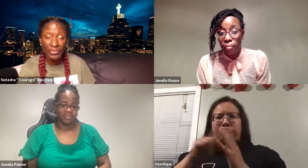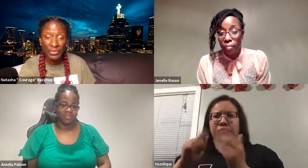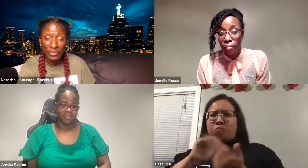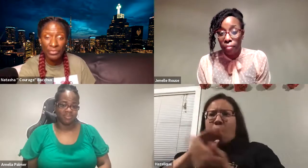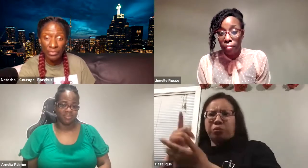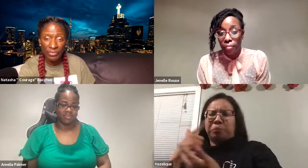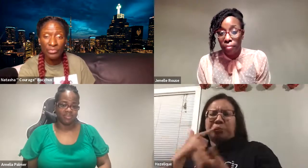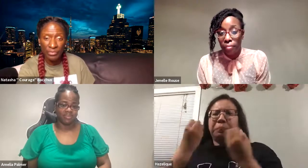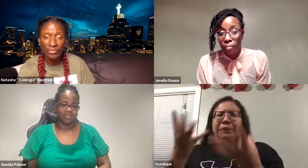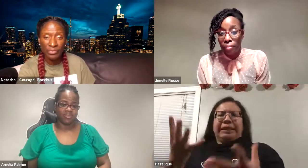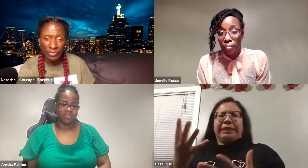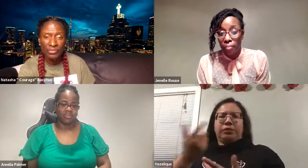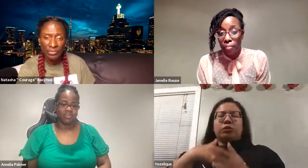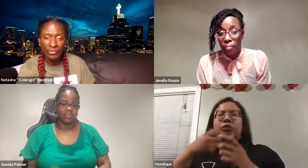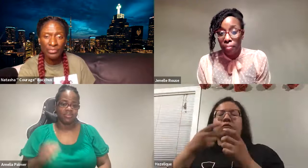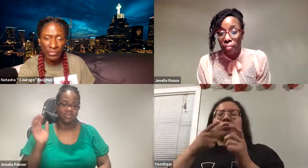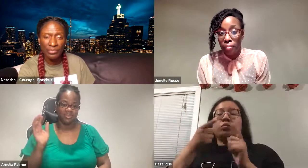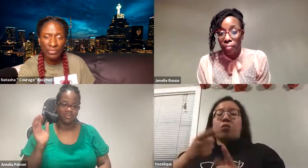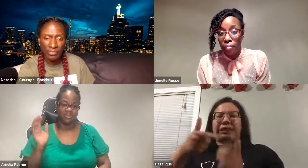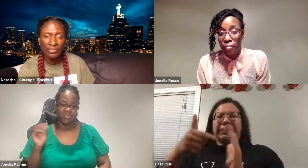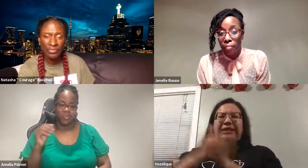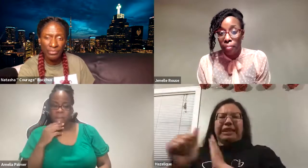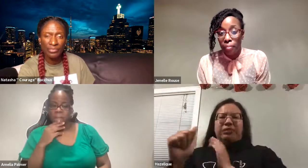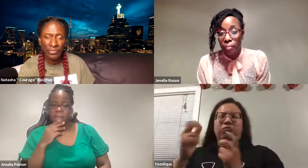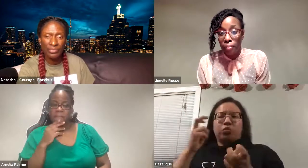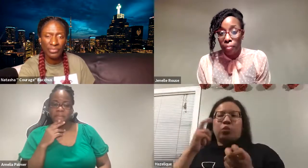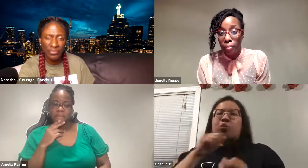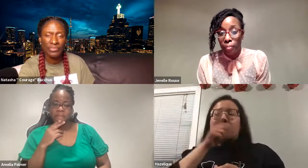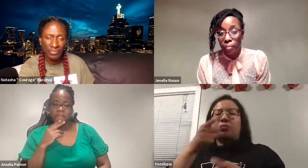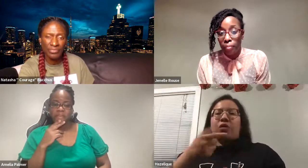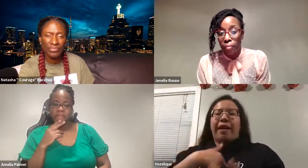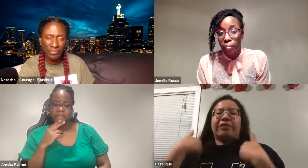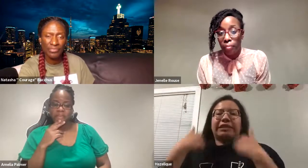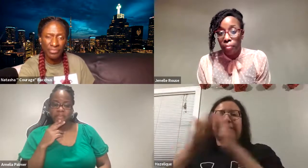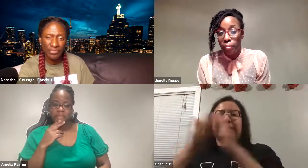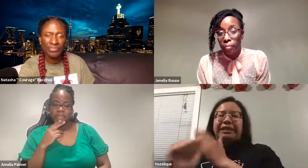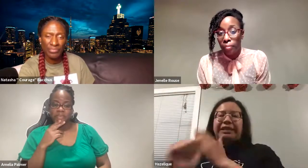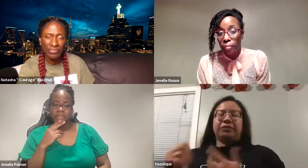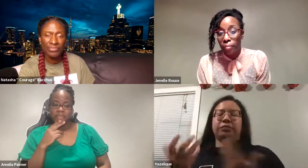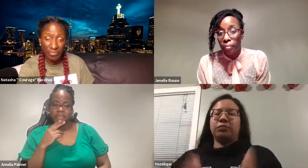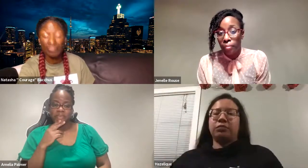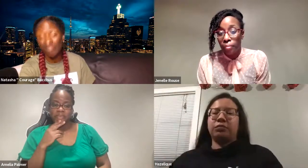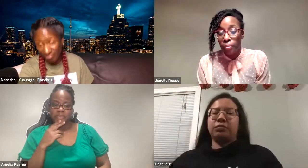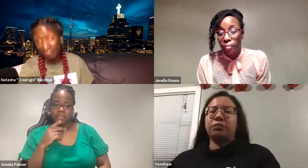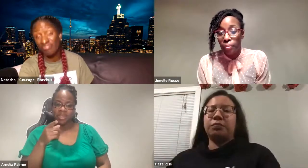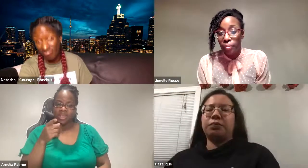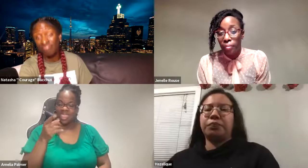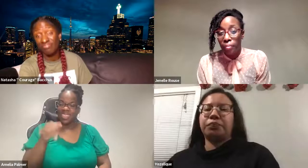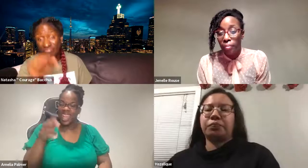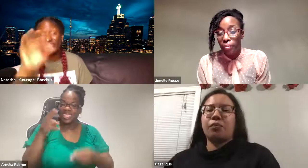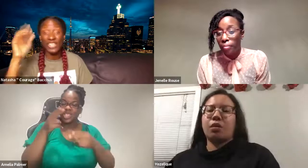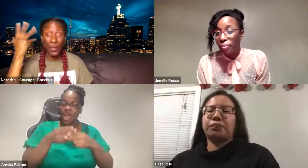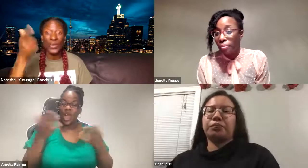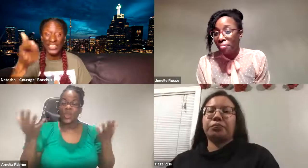between groups and languages. i think that we we have that skill above others because we're so used